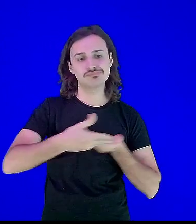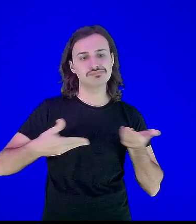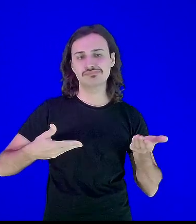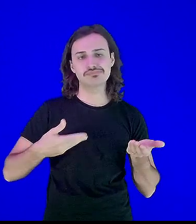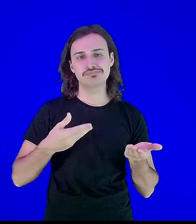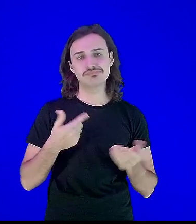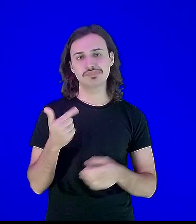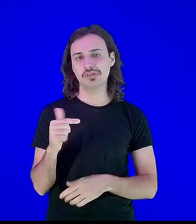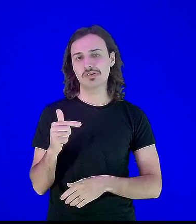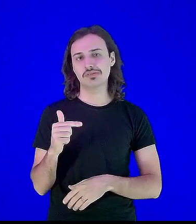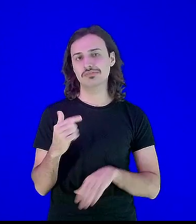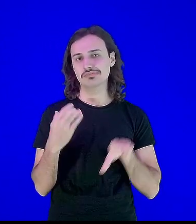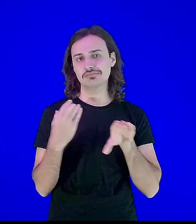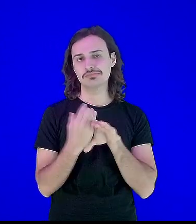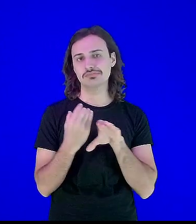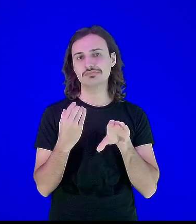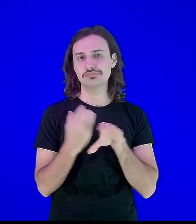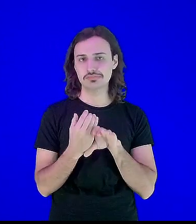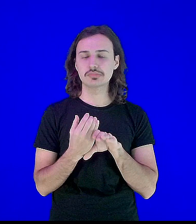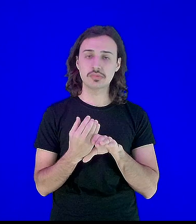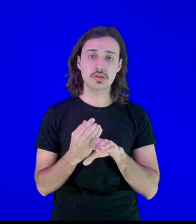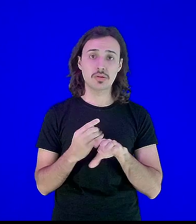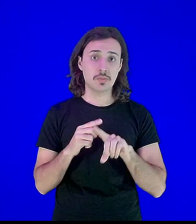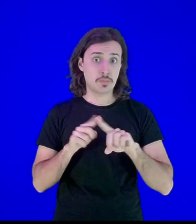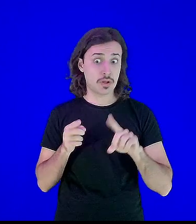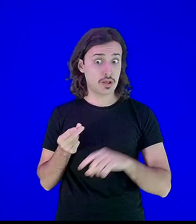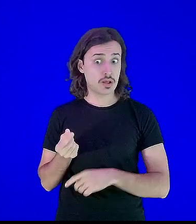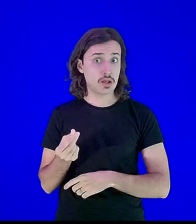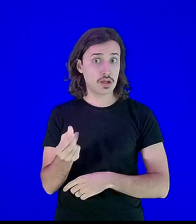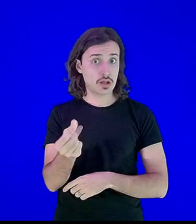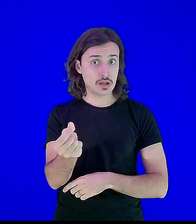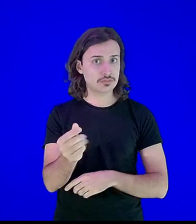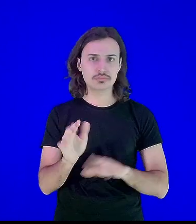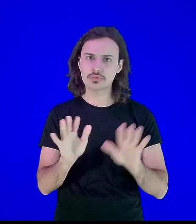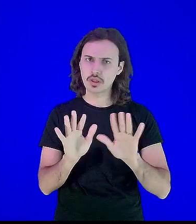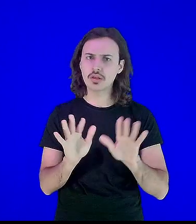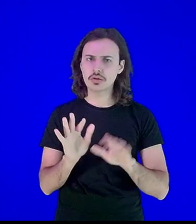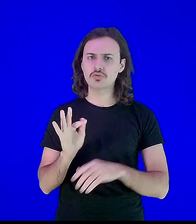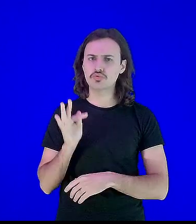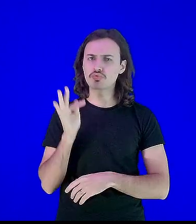this is just a temporary implementation in the future, LetraSinal will be able